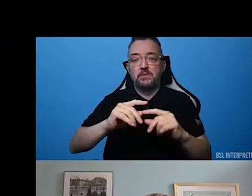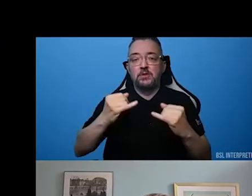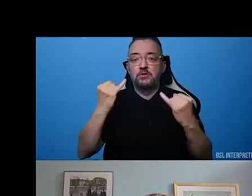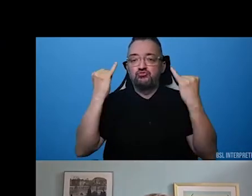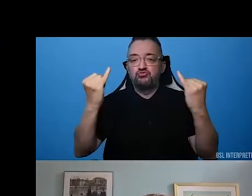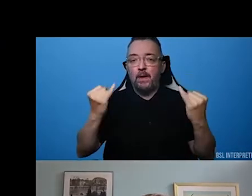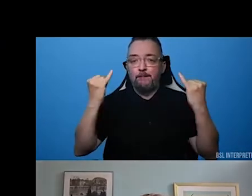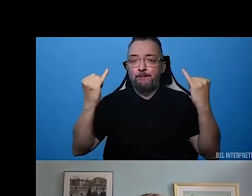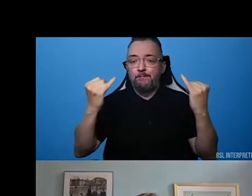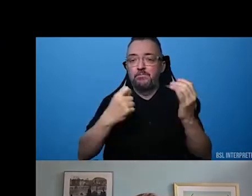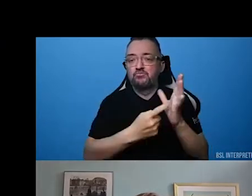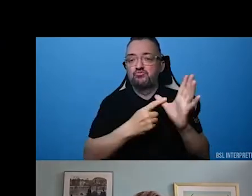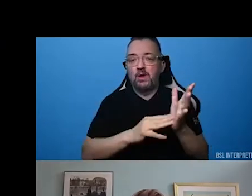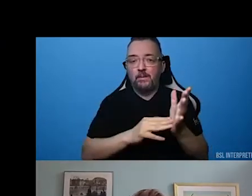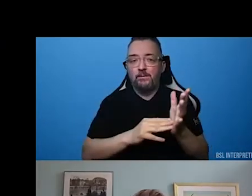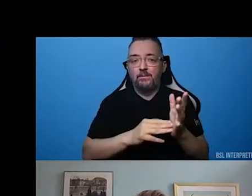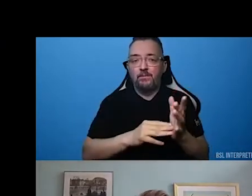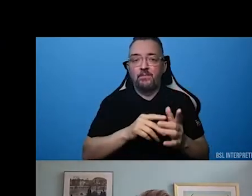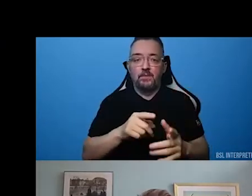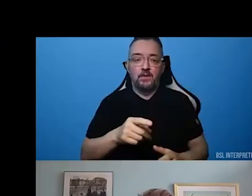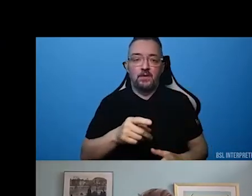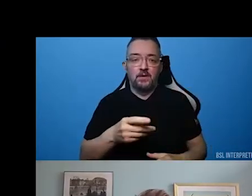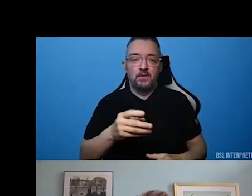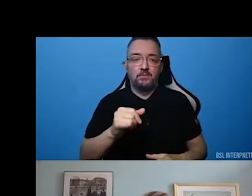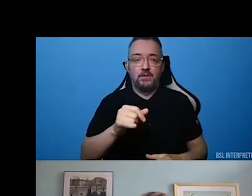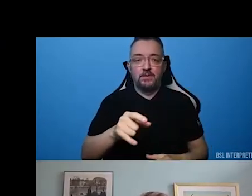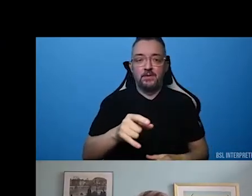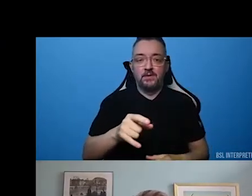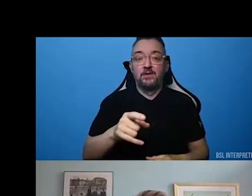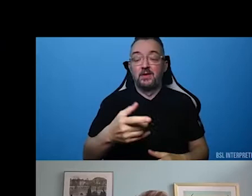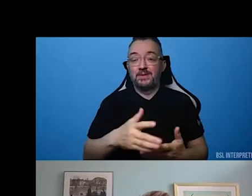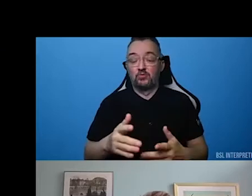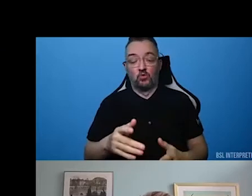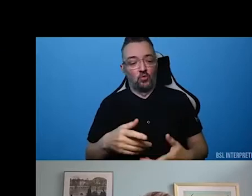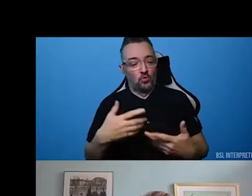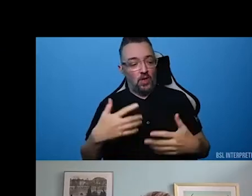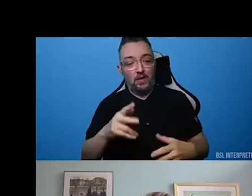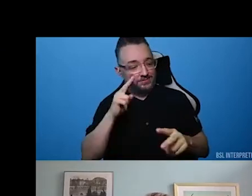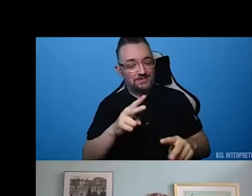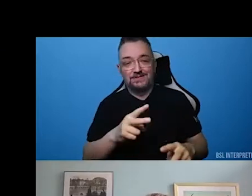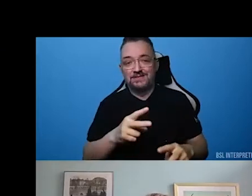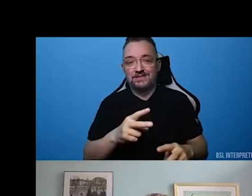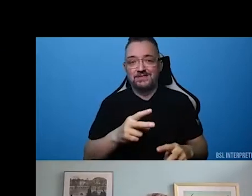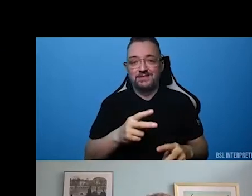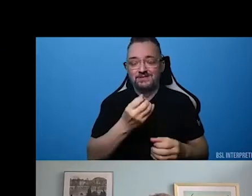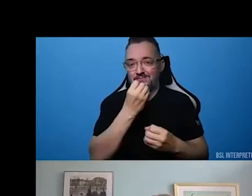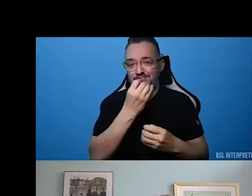design which I can only imagine must have been a bit of a conversation piece to a conversation starter.